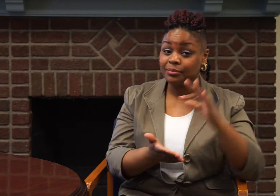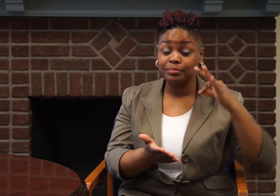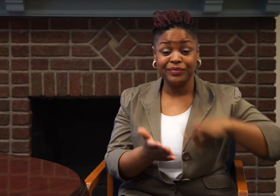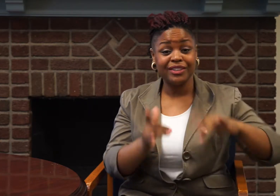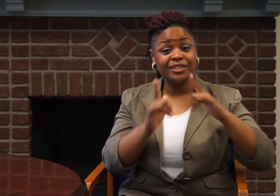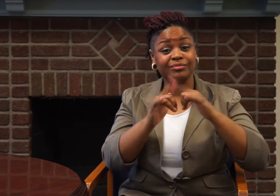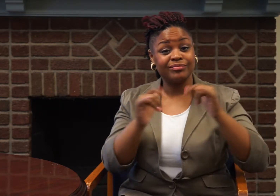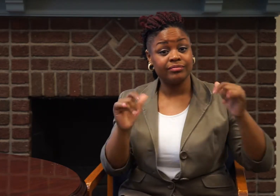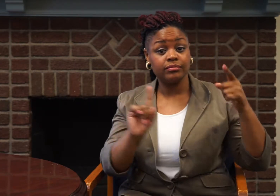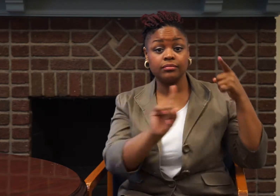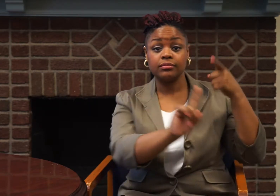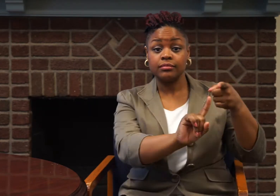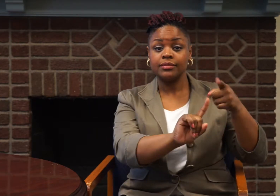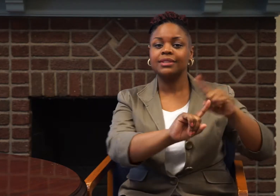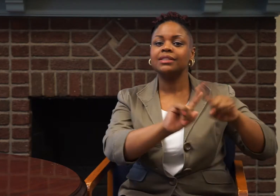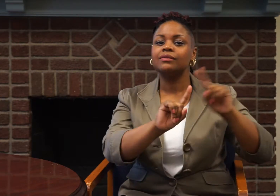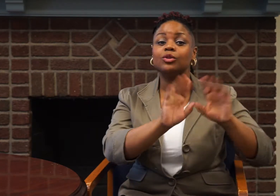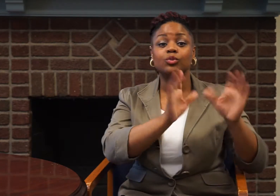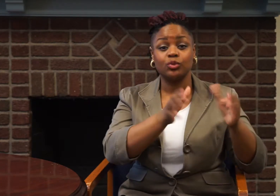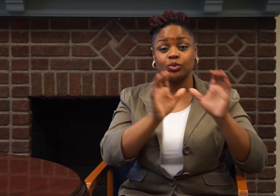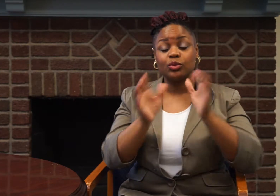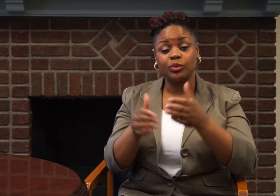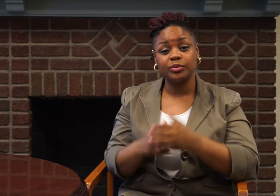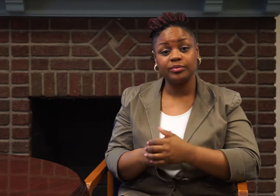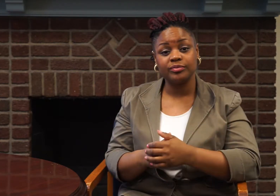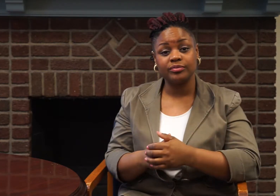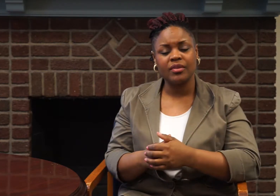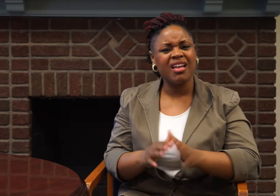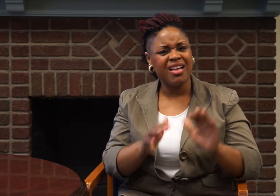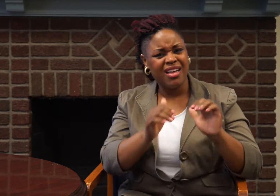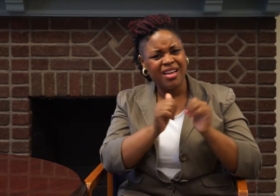rights, and various other benefits to different groups.